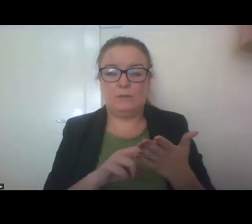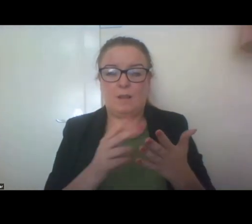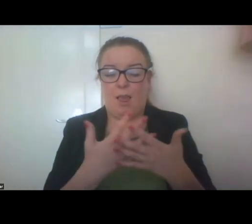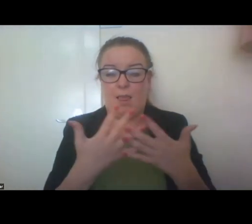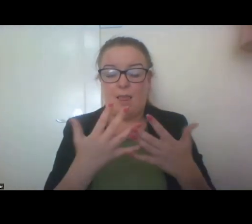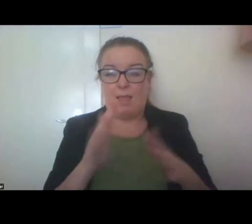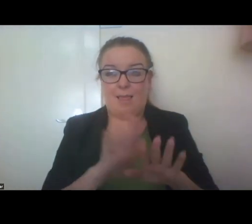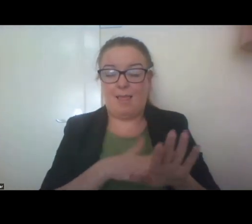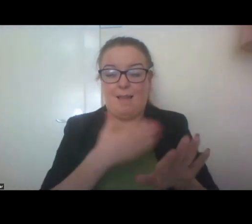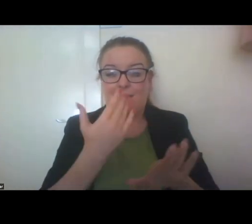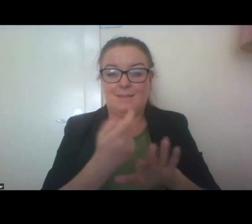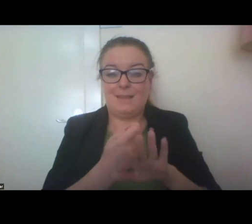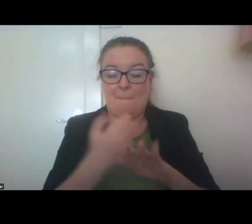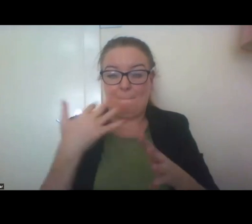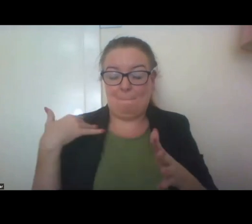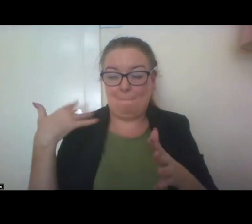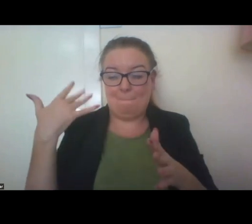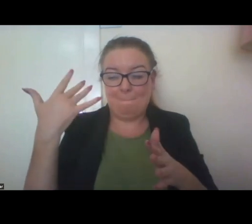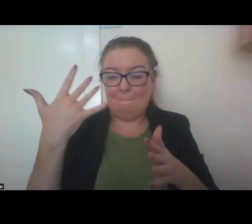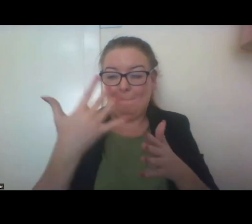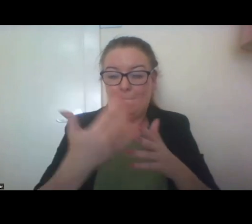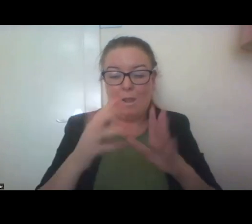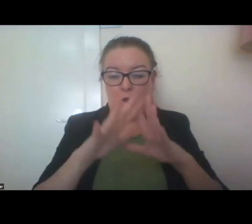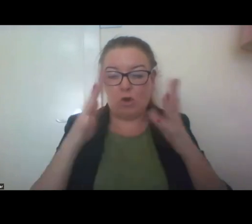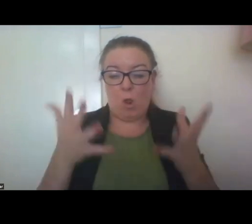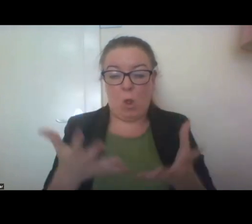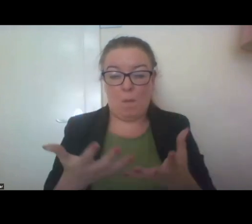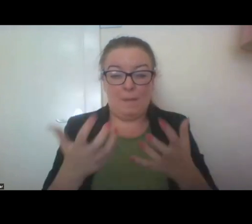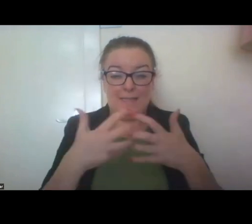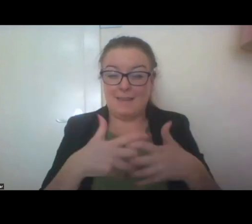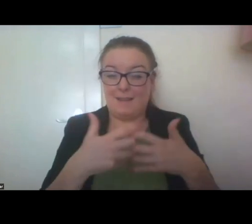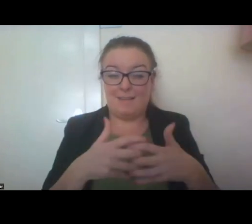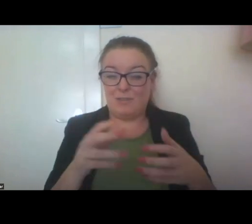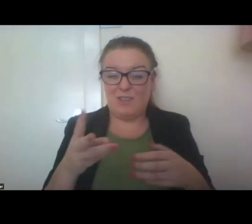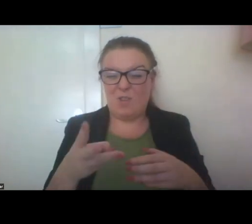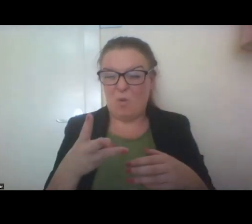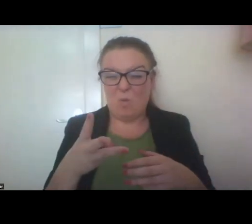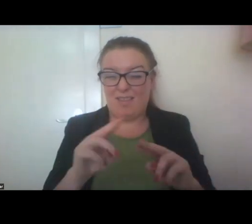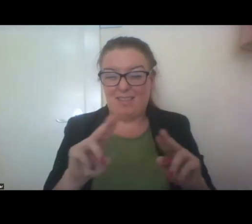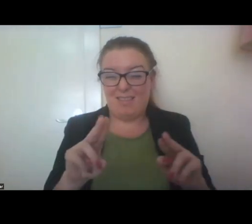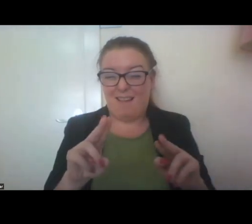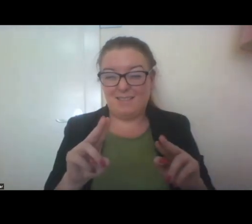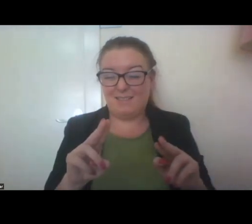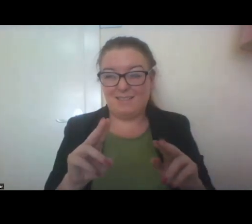a global technology, so very unlikely to change. So, that is an advantage of using that type of system